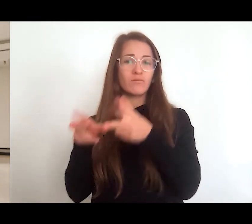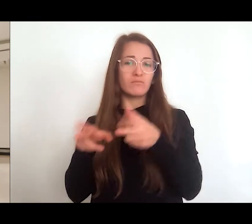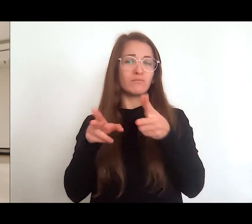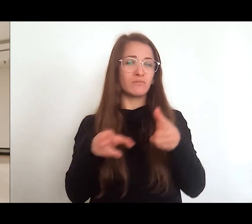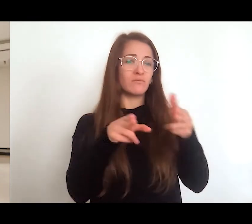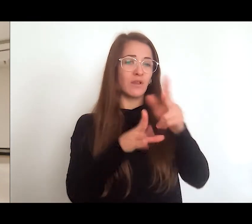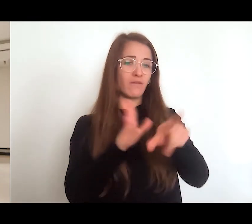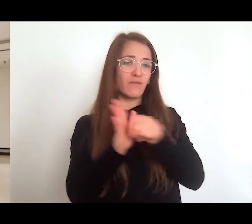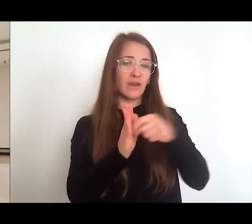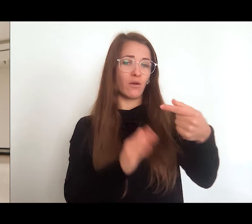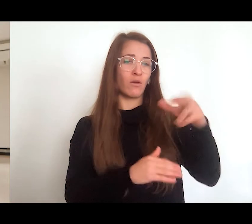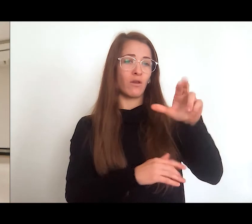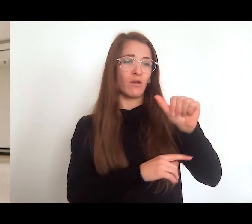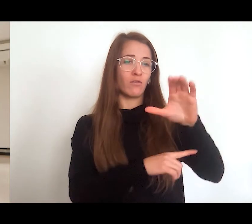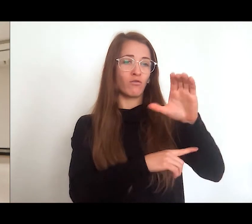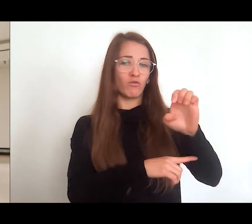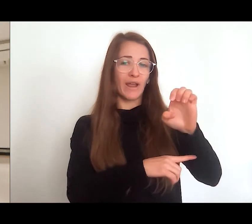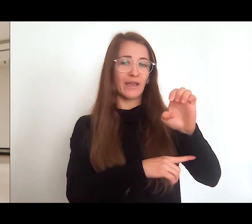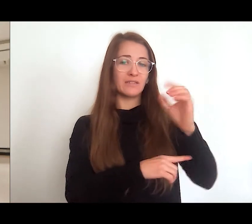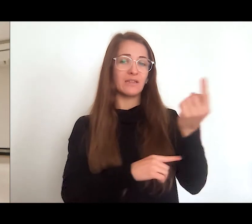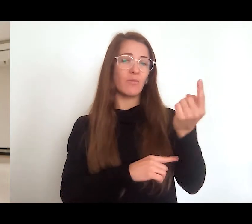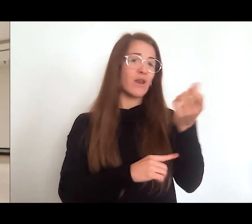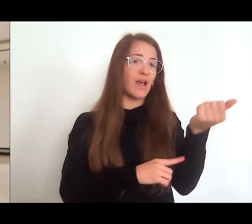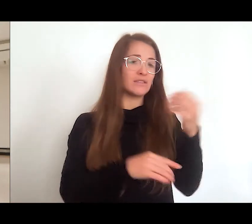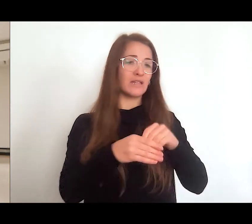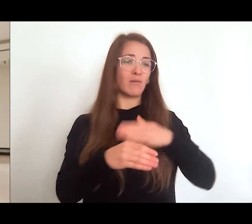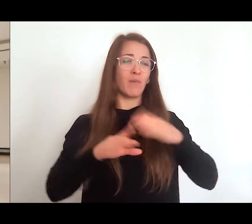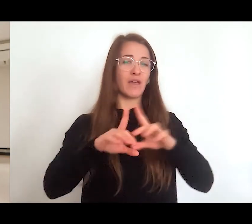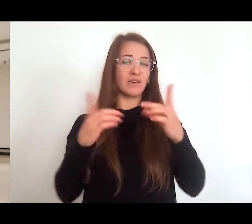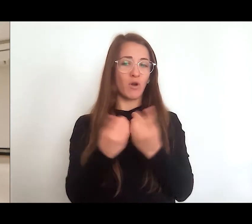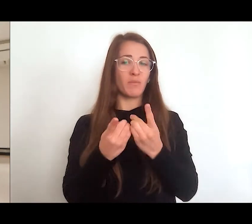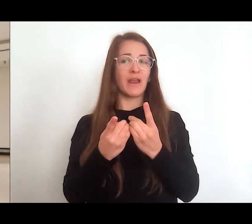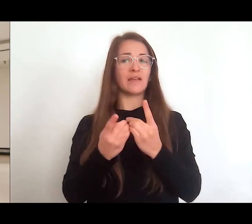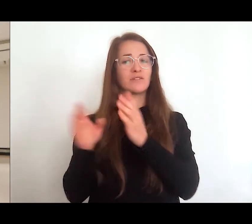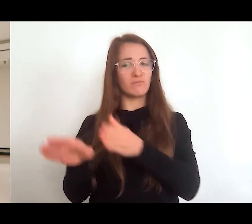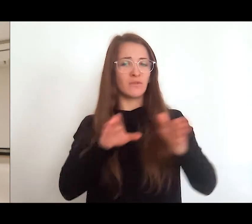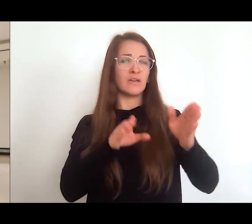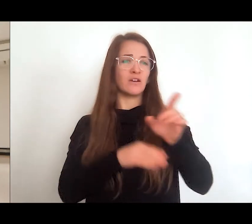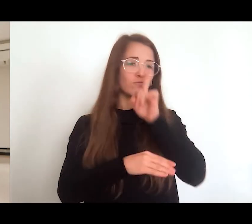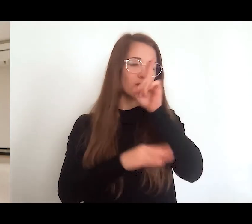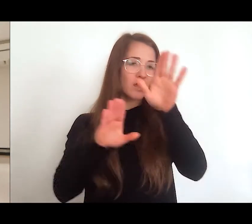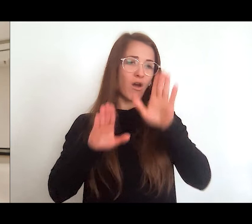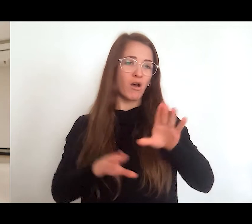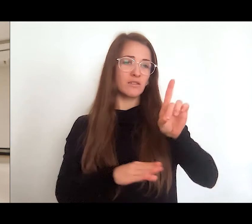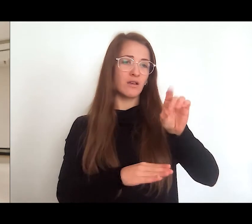TOGETHER GREAT SHORTS, PUT